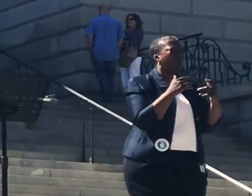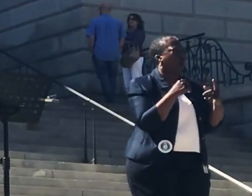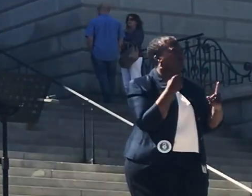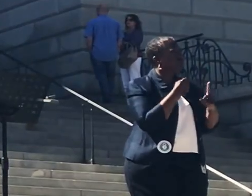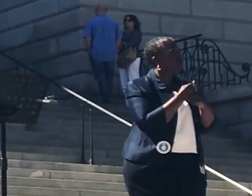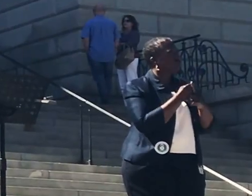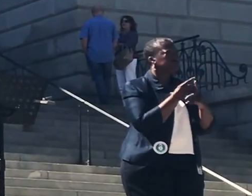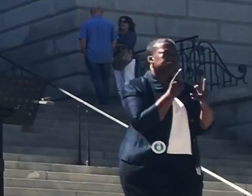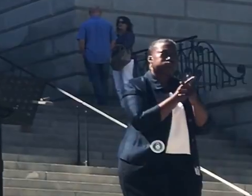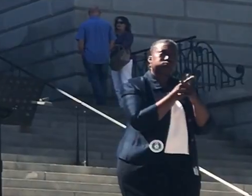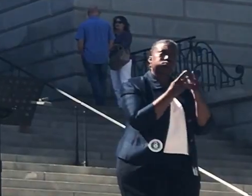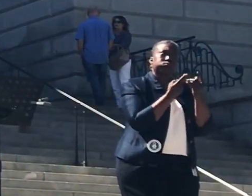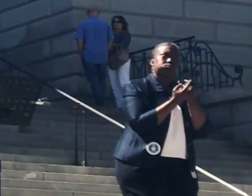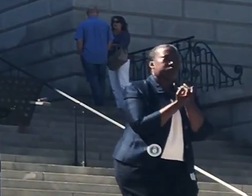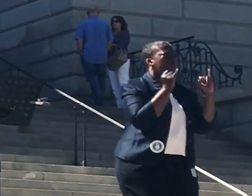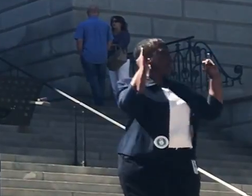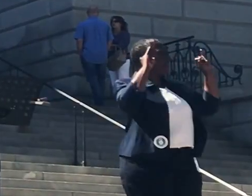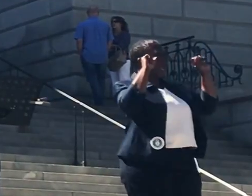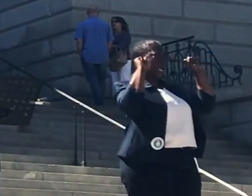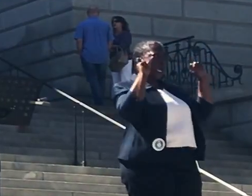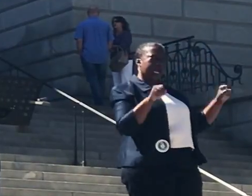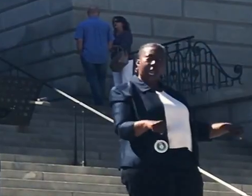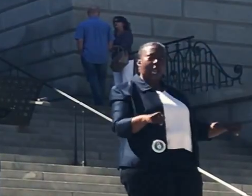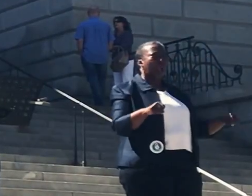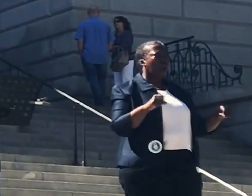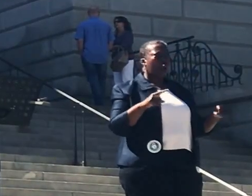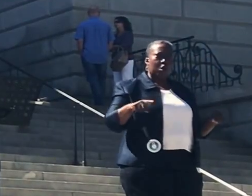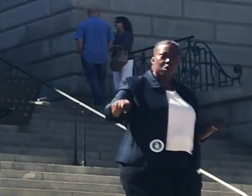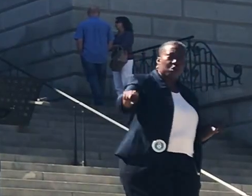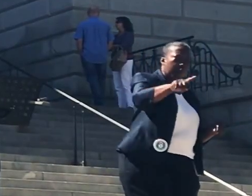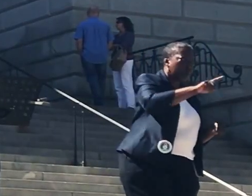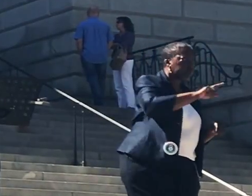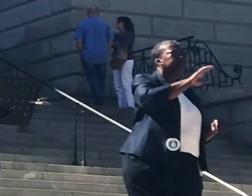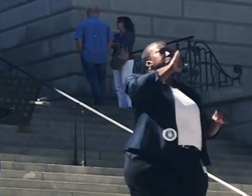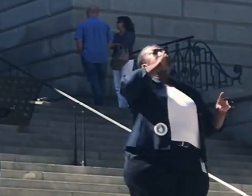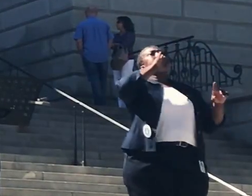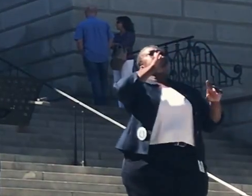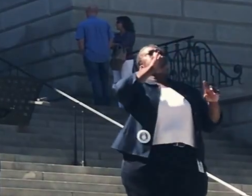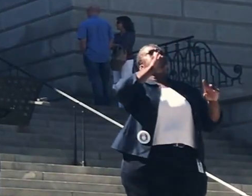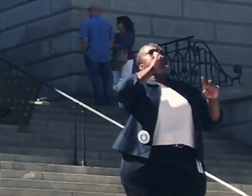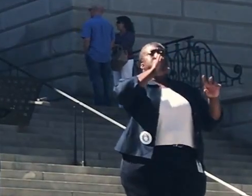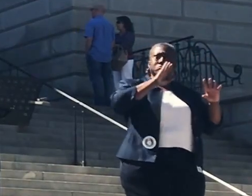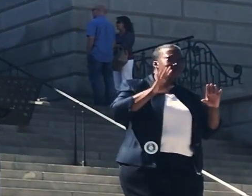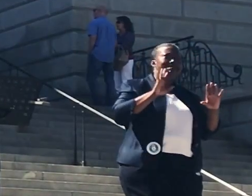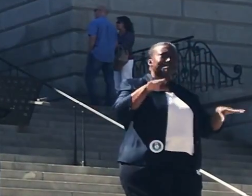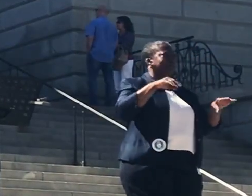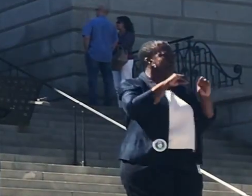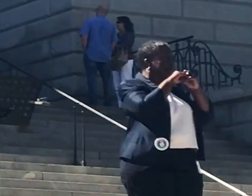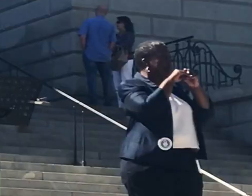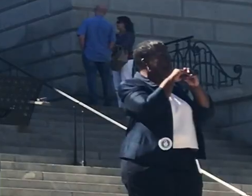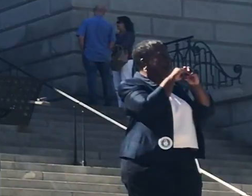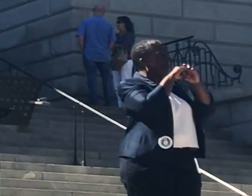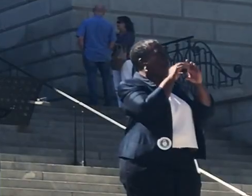financial life. It's a barrier that we all face, and now you can save money for your future and your friends